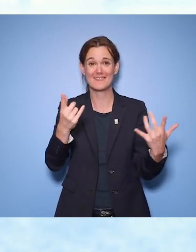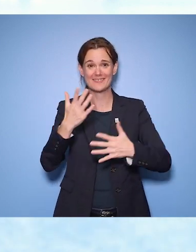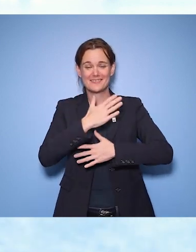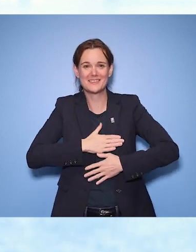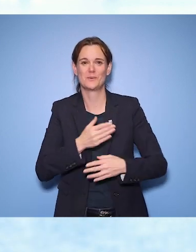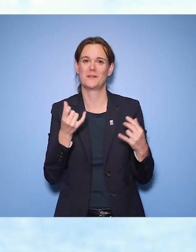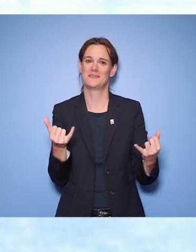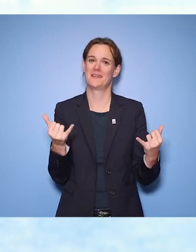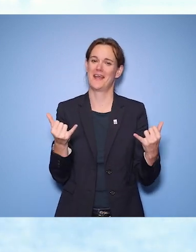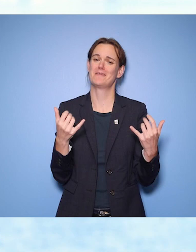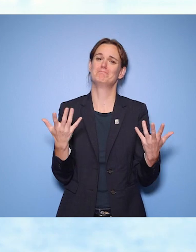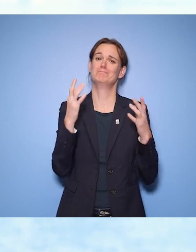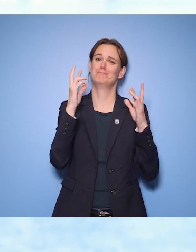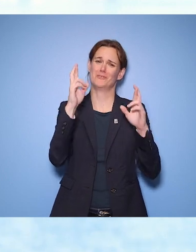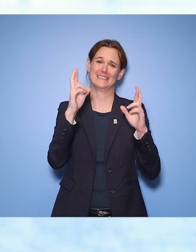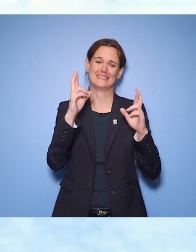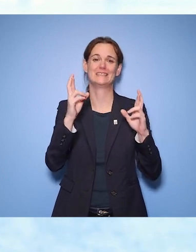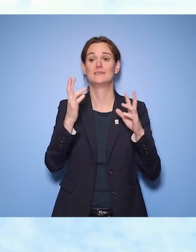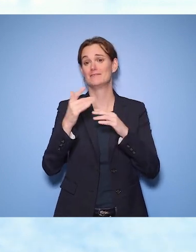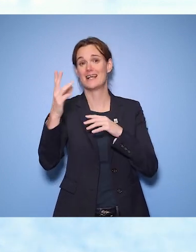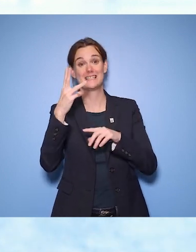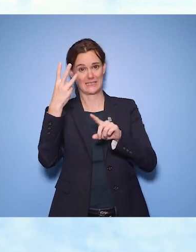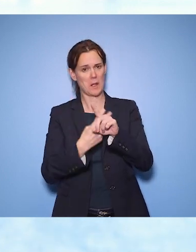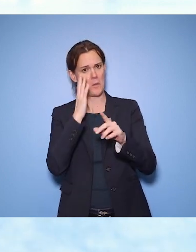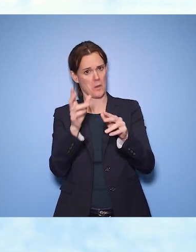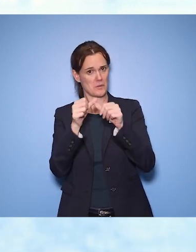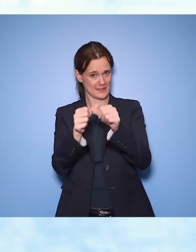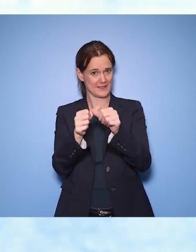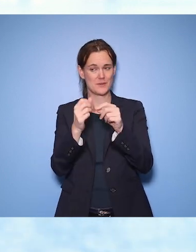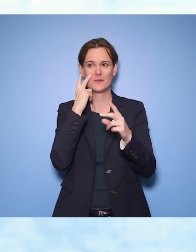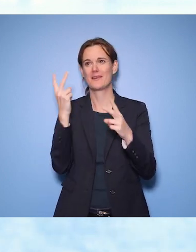I hope you enjoyed our celebration. Over the next six months we're going to continue to